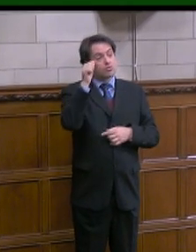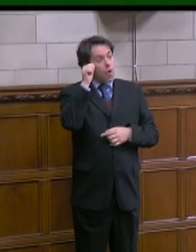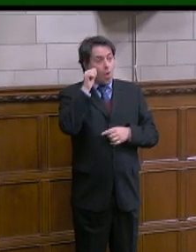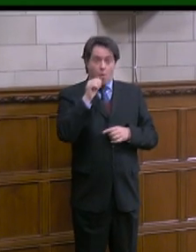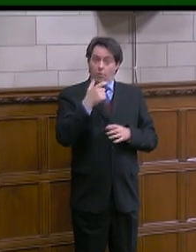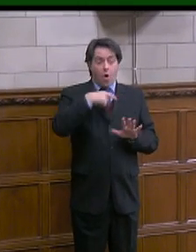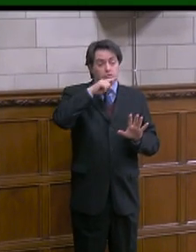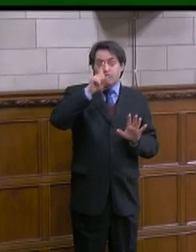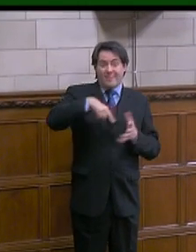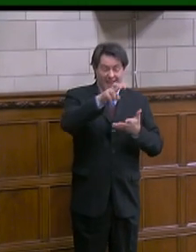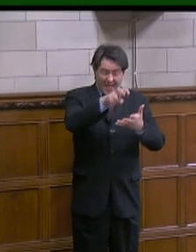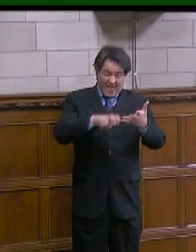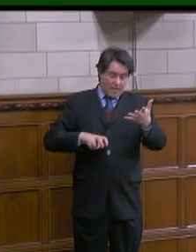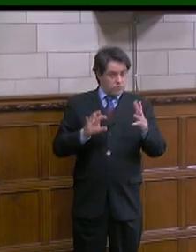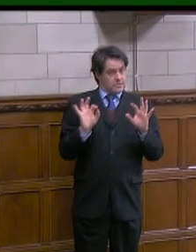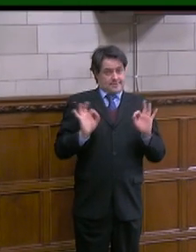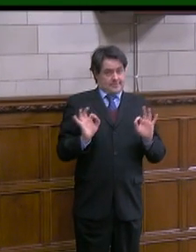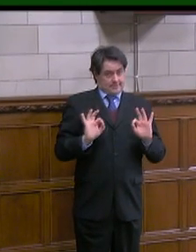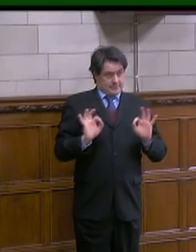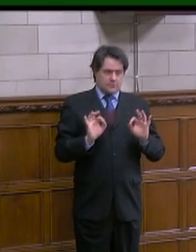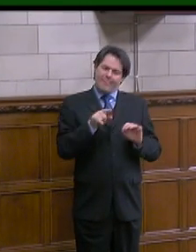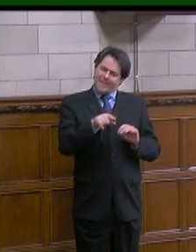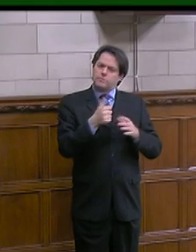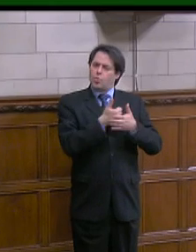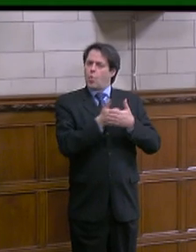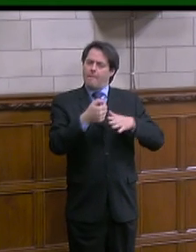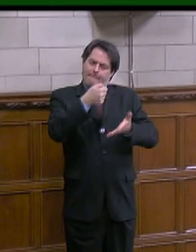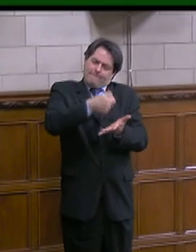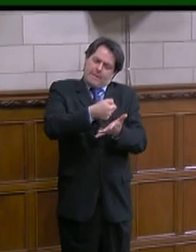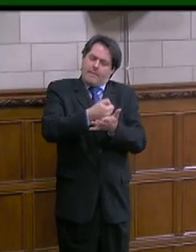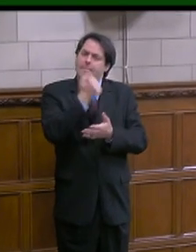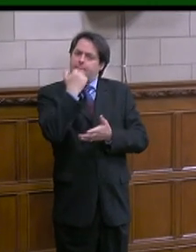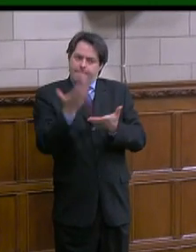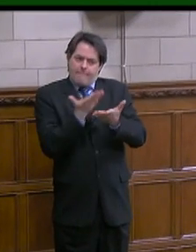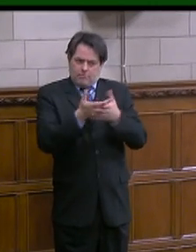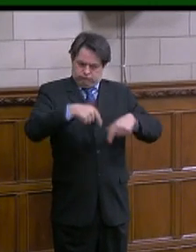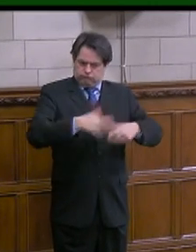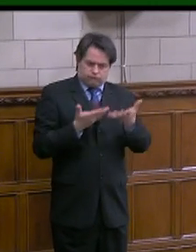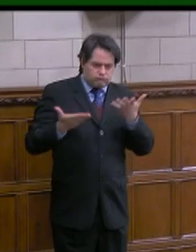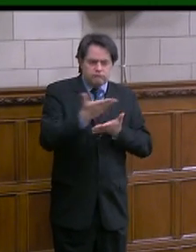100,000 signatures, which is the normal threshold, the issue should be considered by the House,